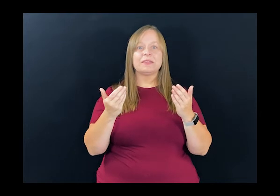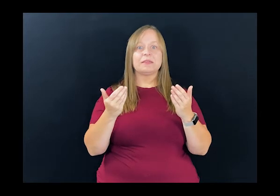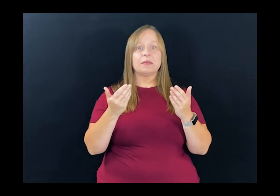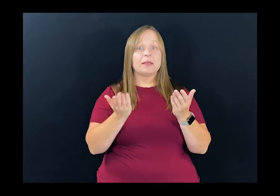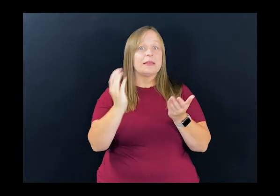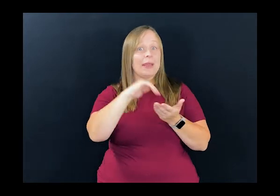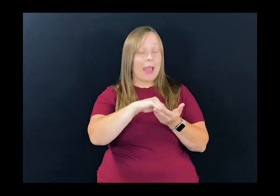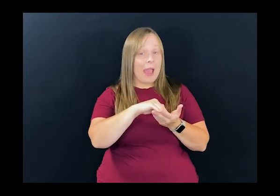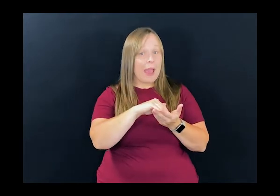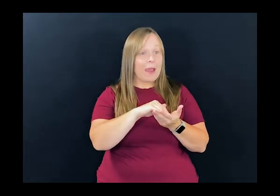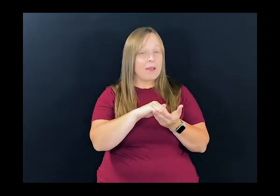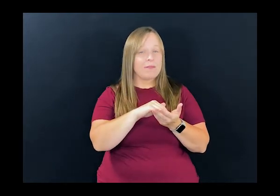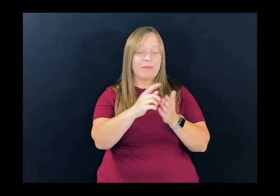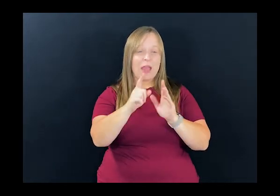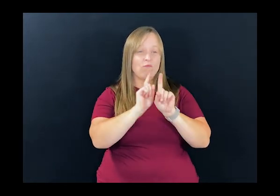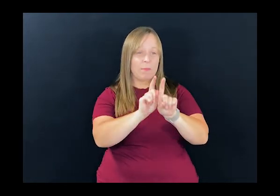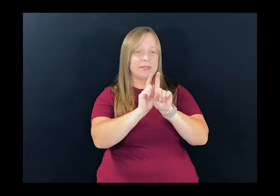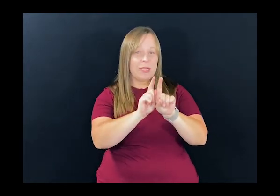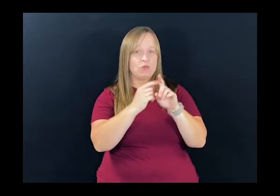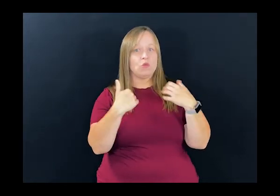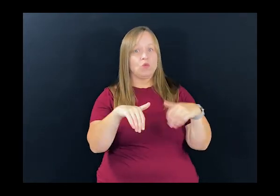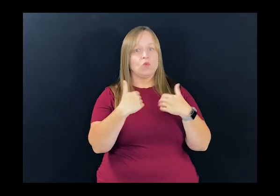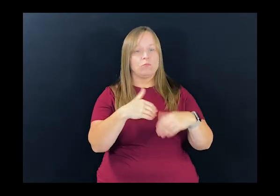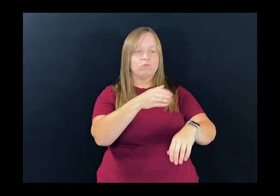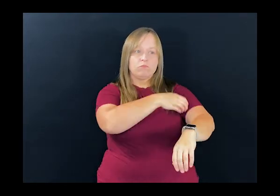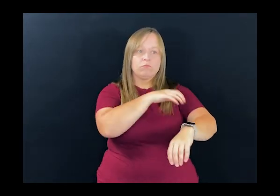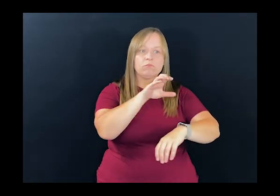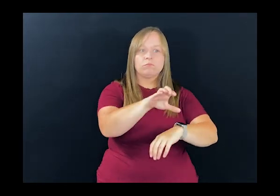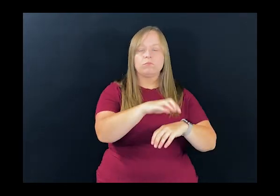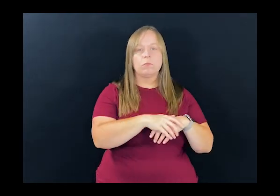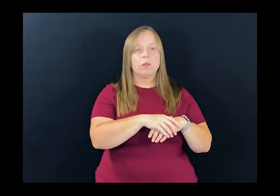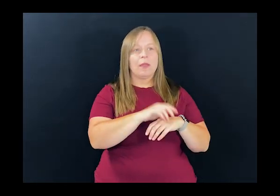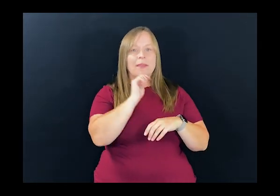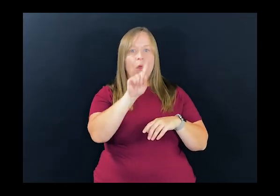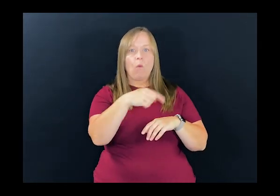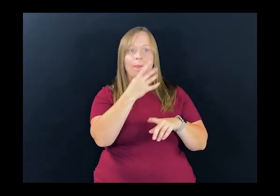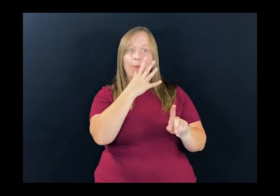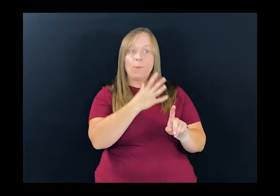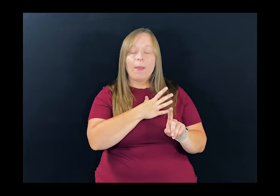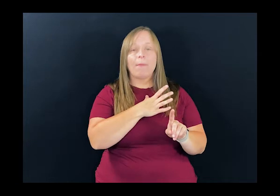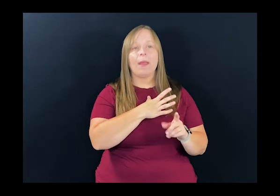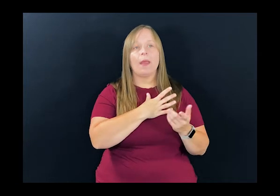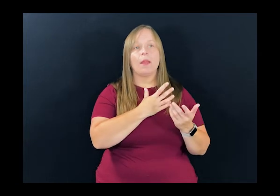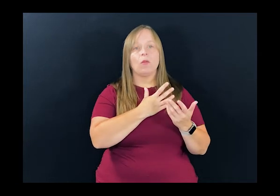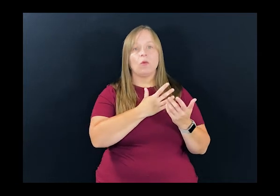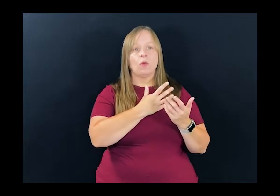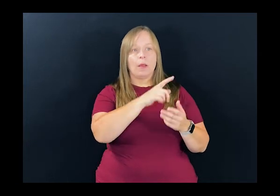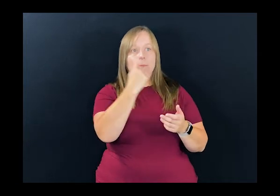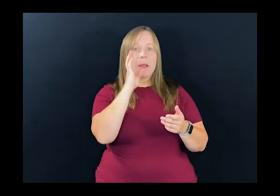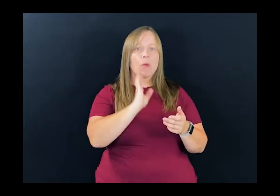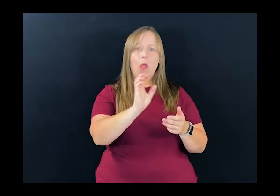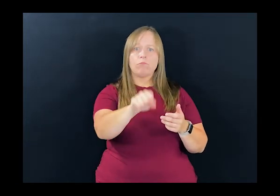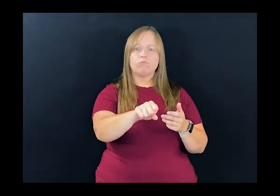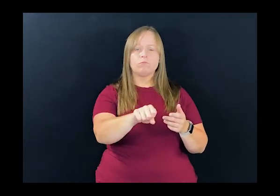Because again, having that representation, you know not only women who are black and brown,